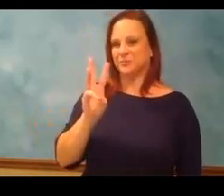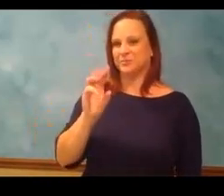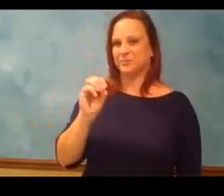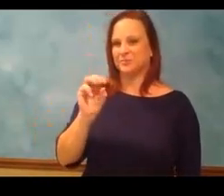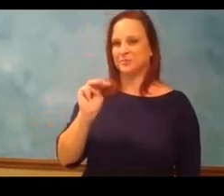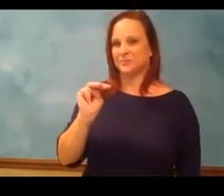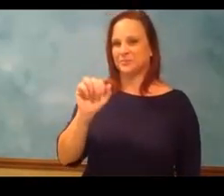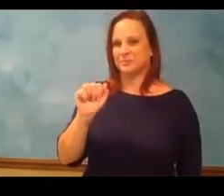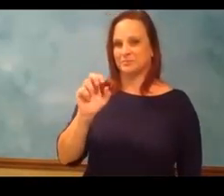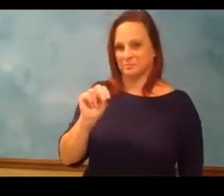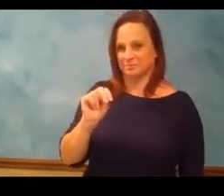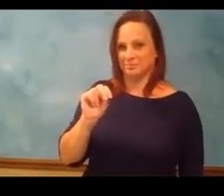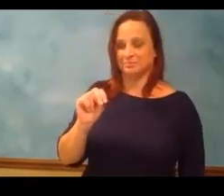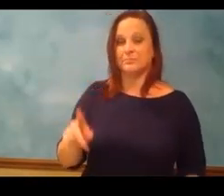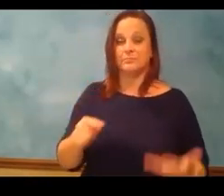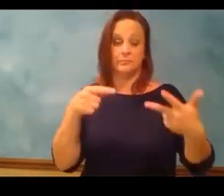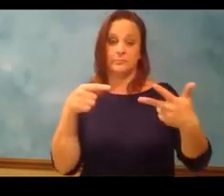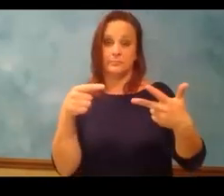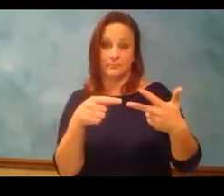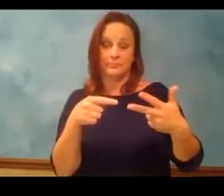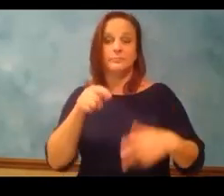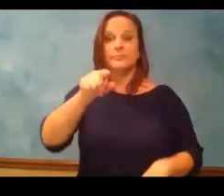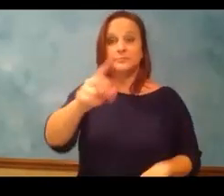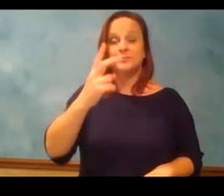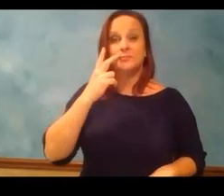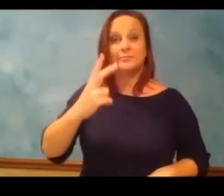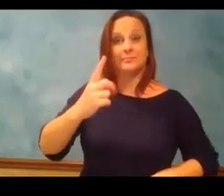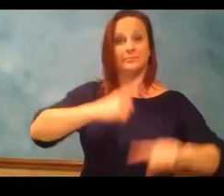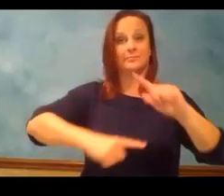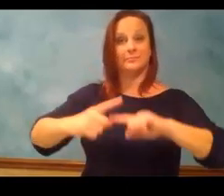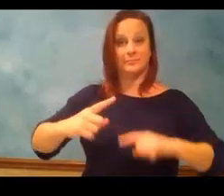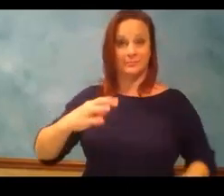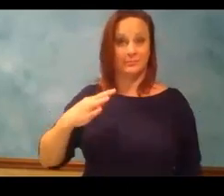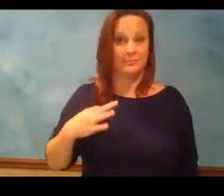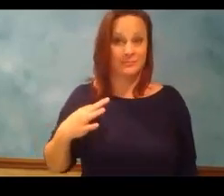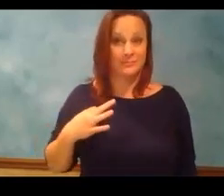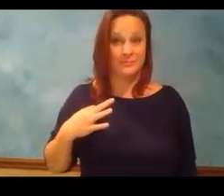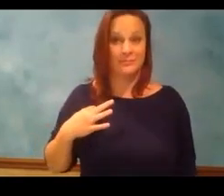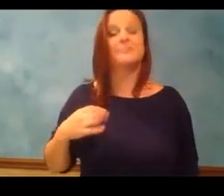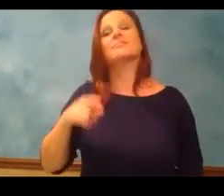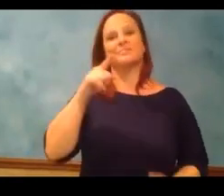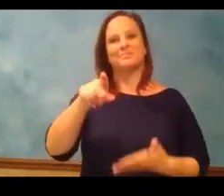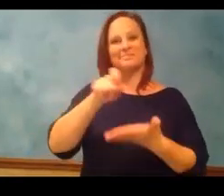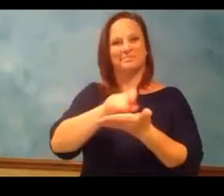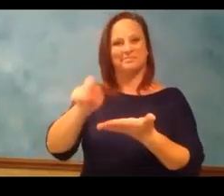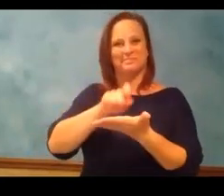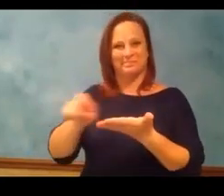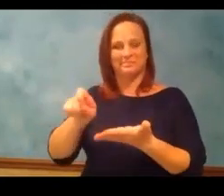in capital letters, the word WOMAN. If you see us sign this ("SHIRT"),